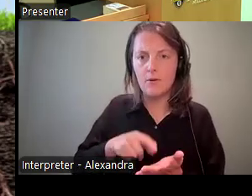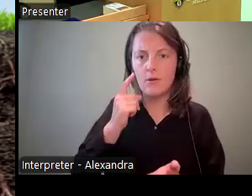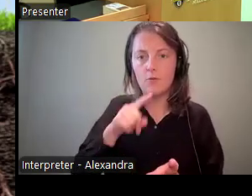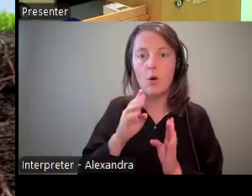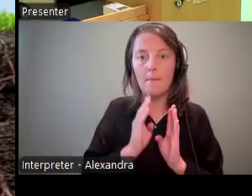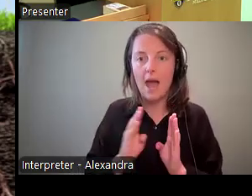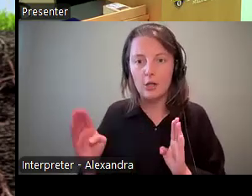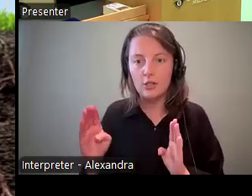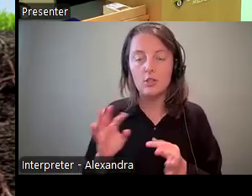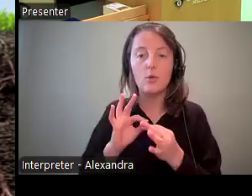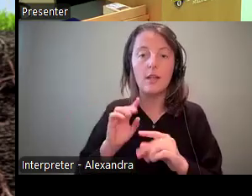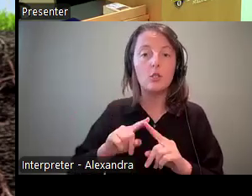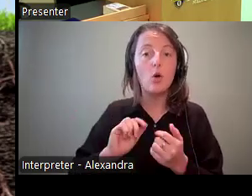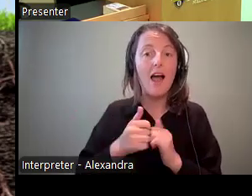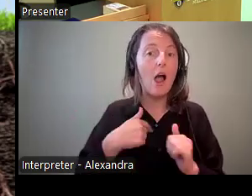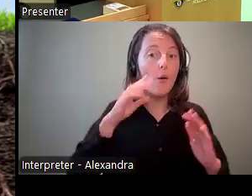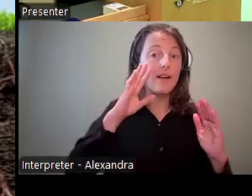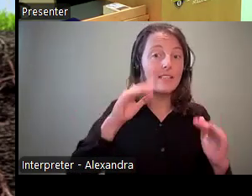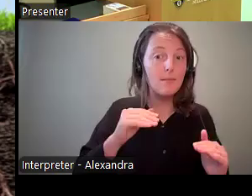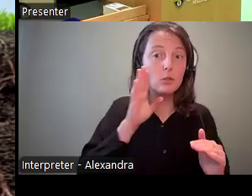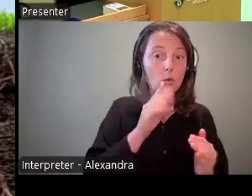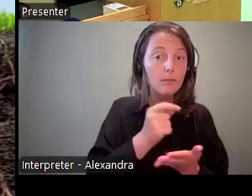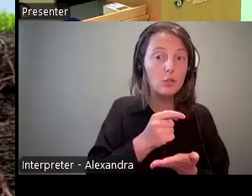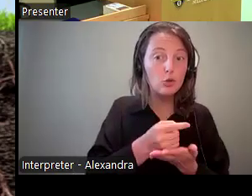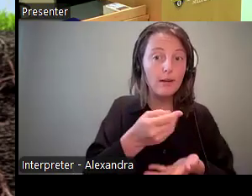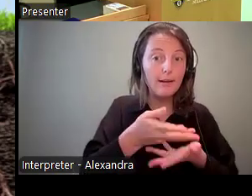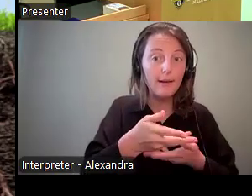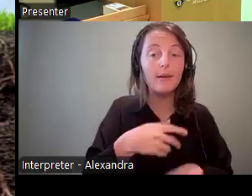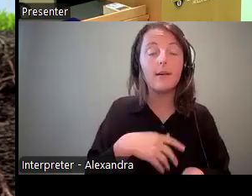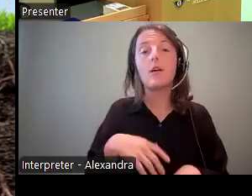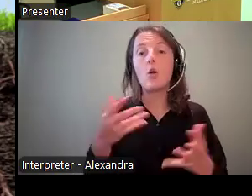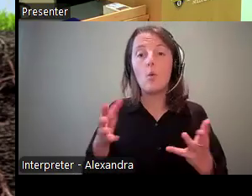going to be treated, what's going to be offered to you, what's what you're going to be excluded from,